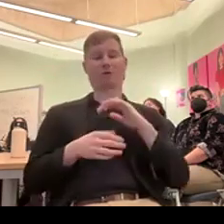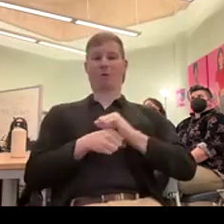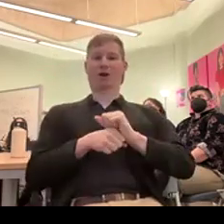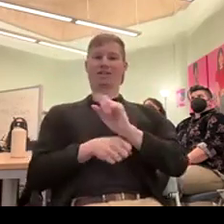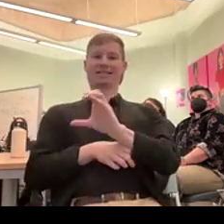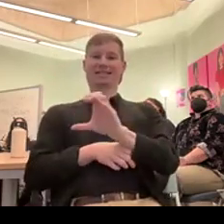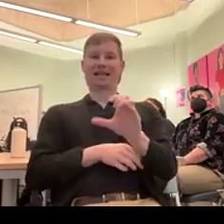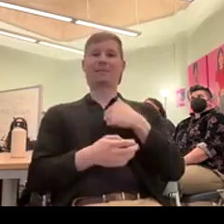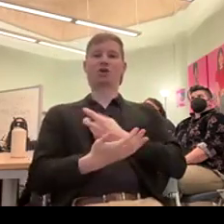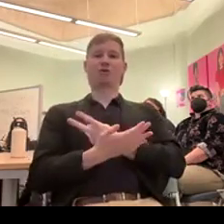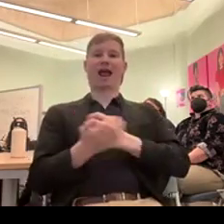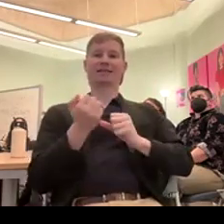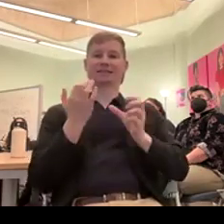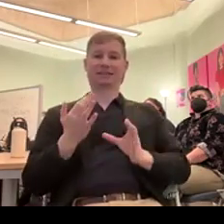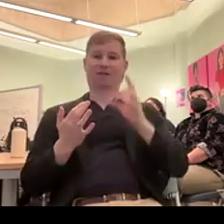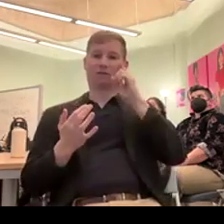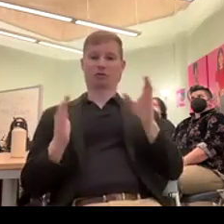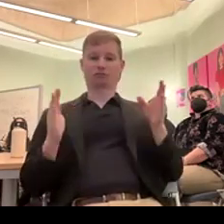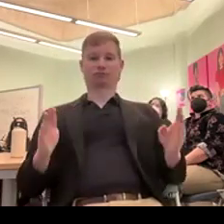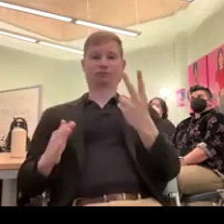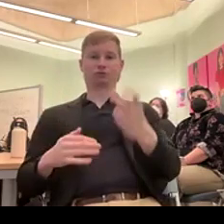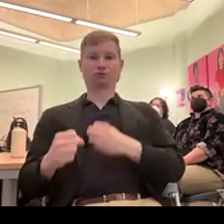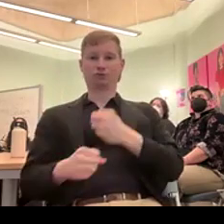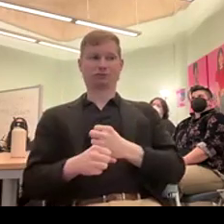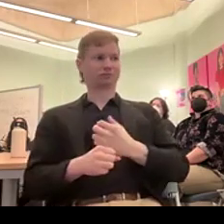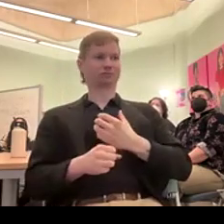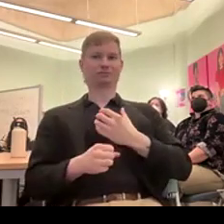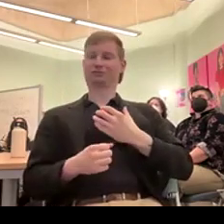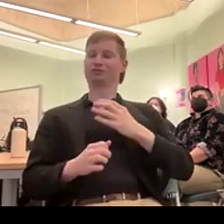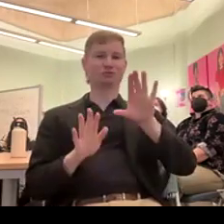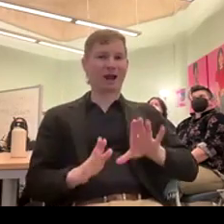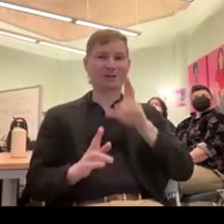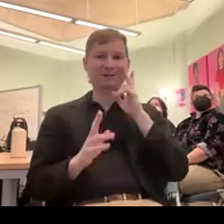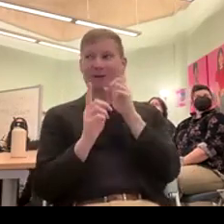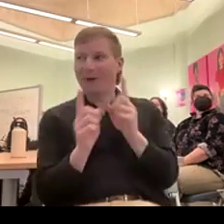I had the esteemed privilege of working at the DCC as a graduate assistant for two years. So,